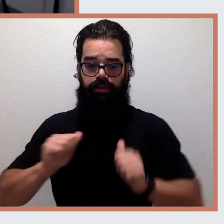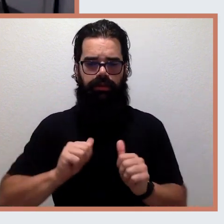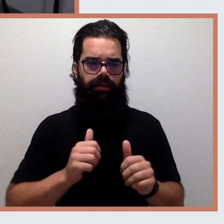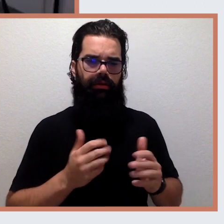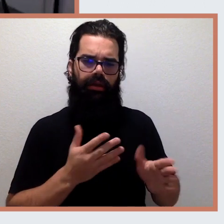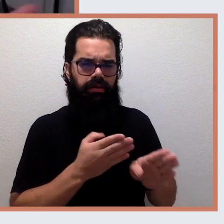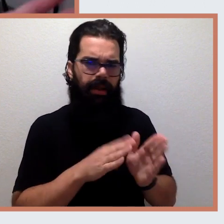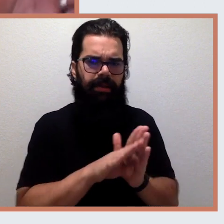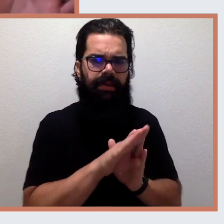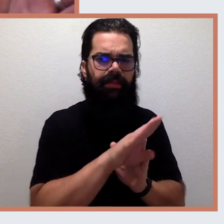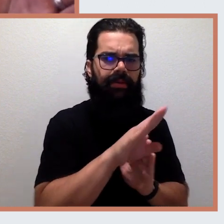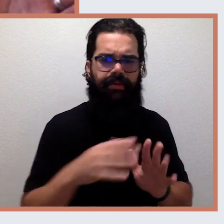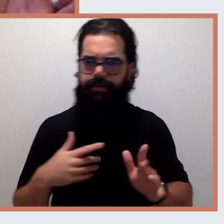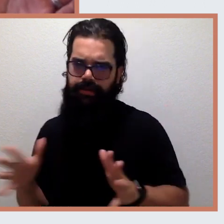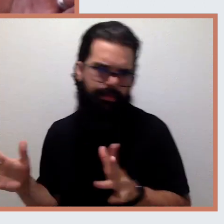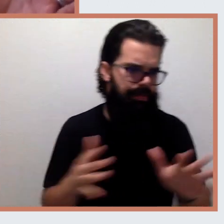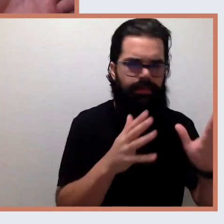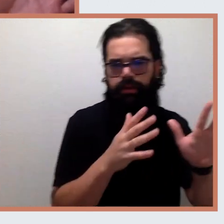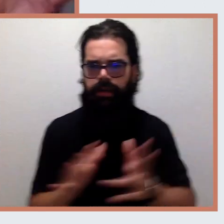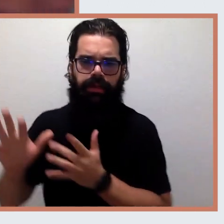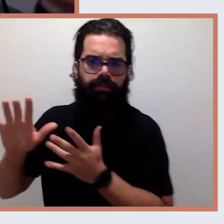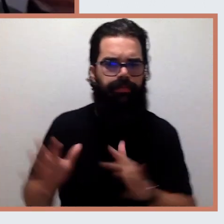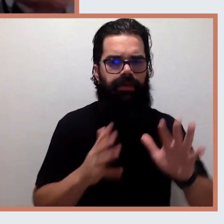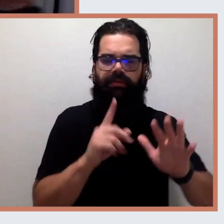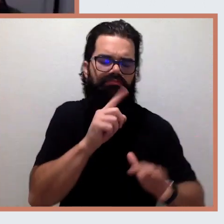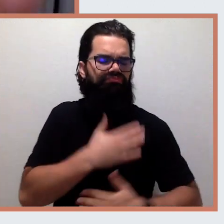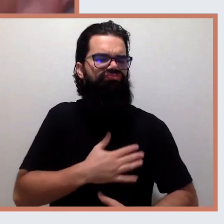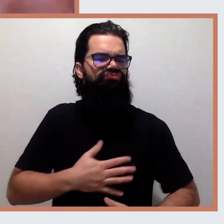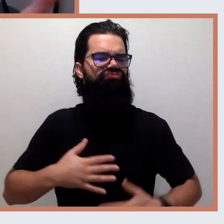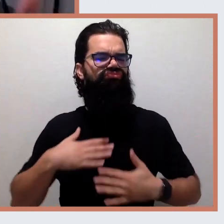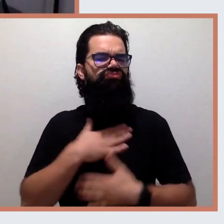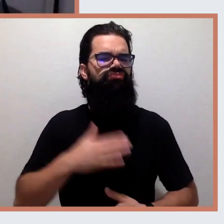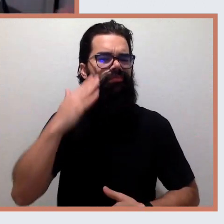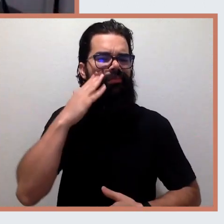my acting career started to take off, and then I just kind of took the leap, and I was like, "This is what I love to do,